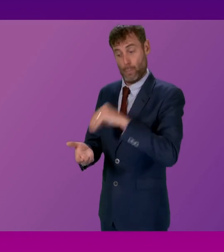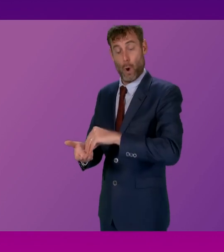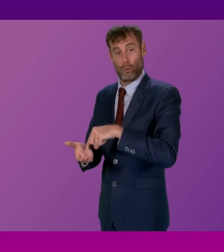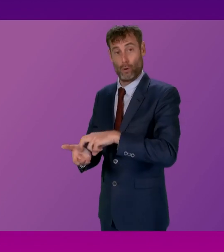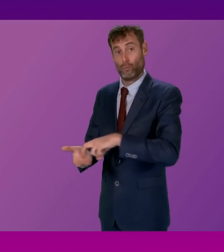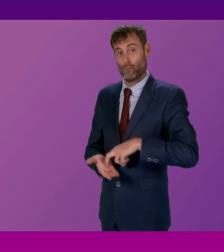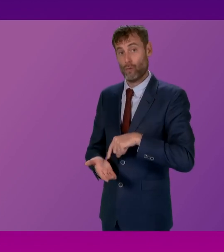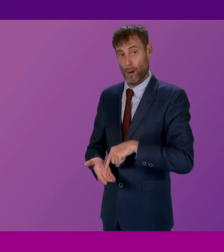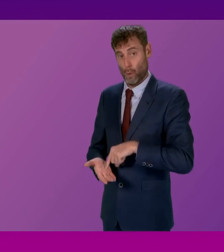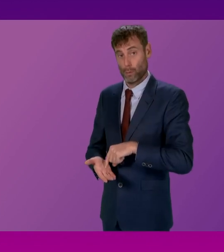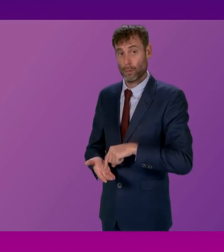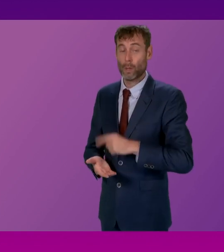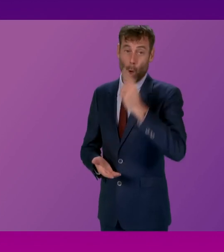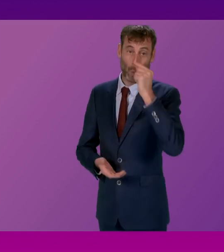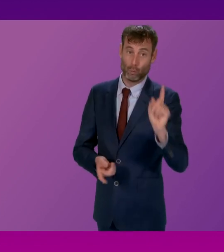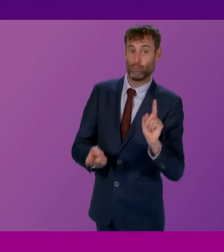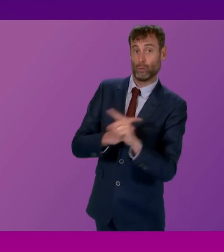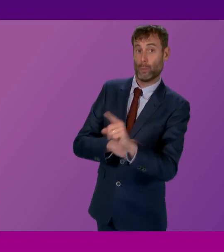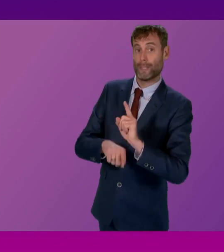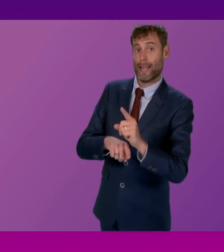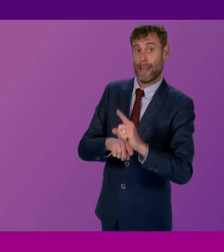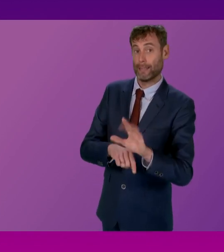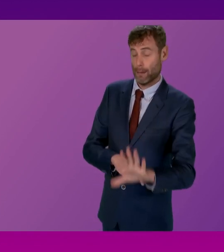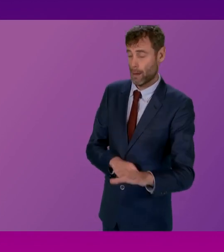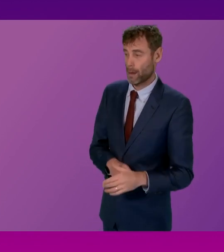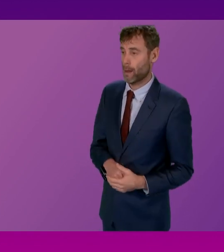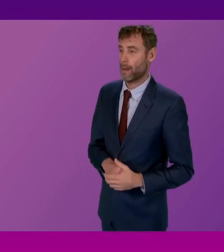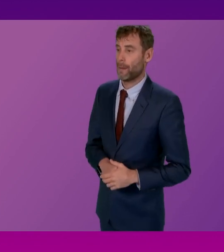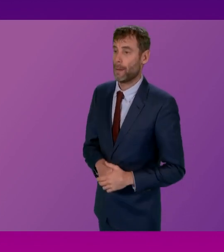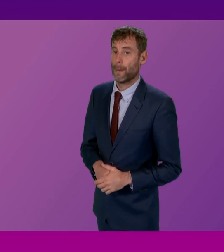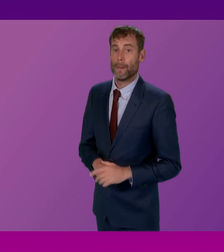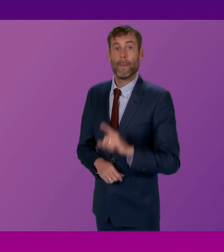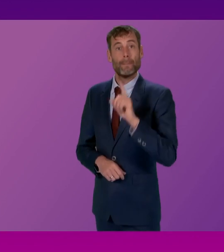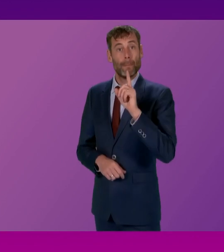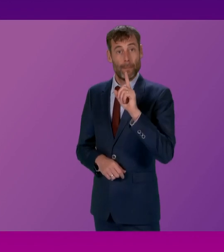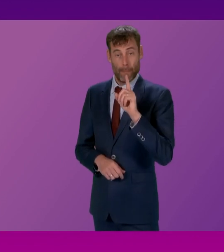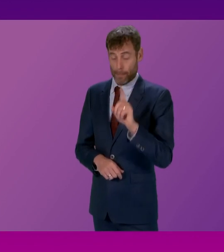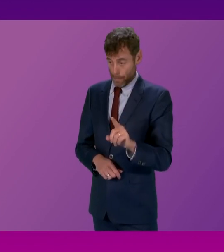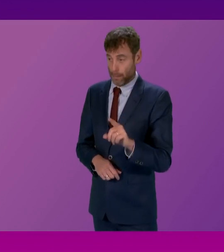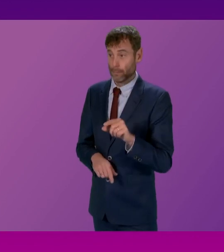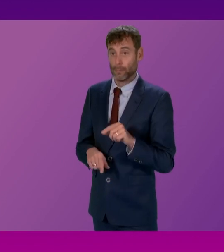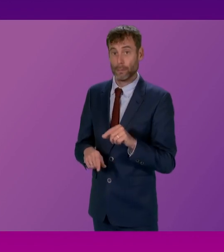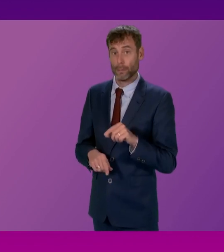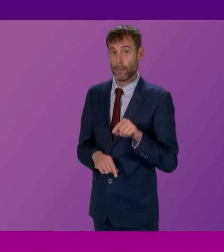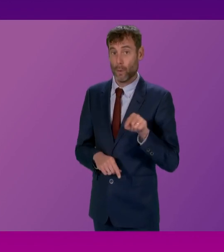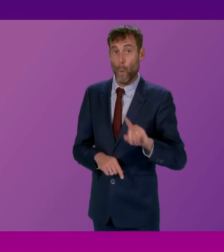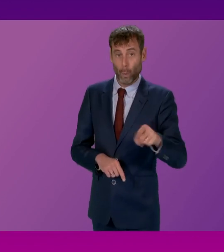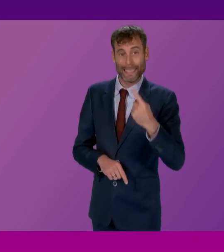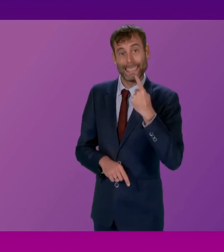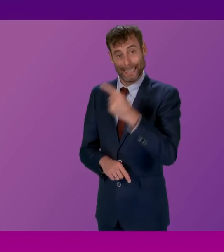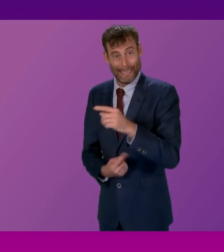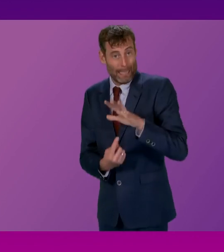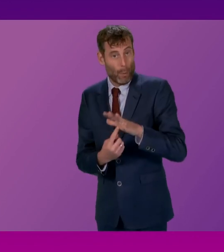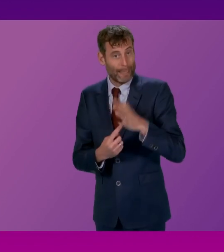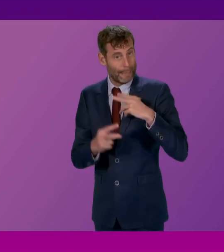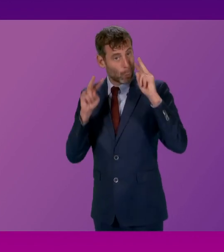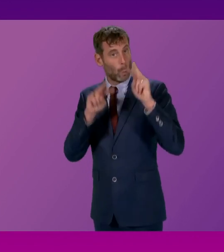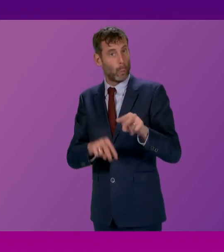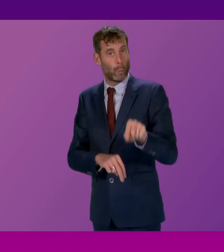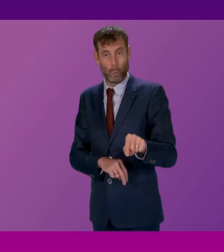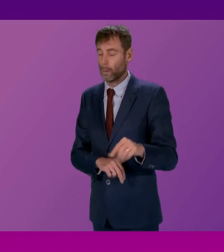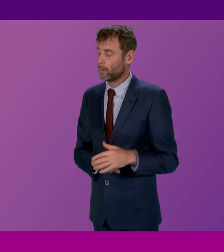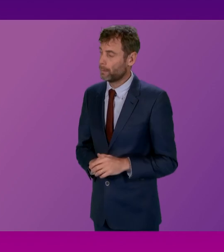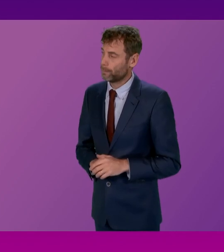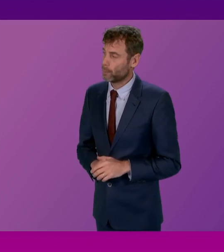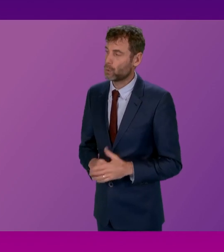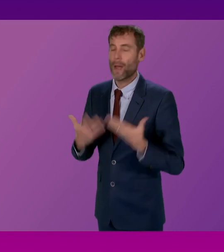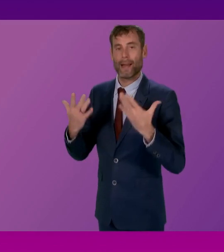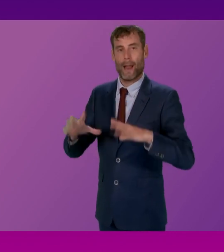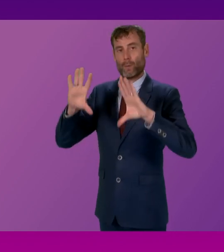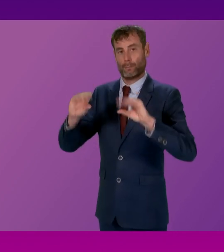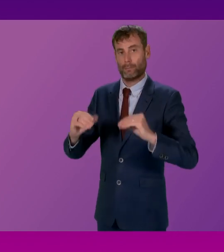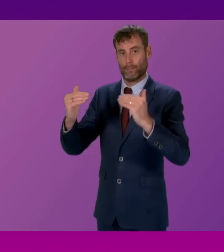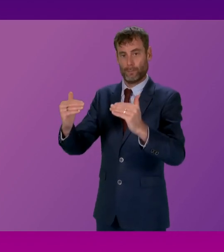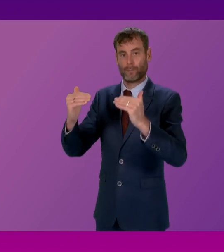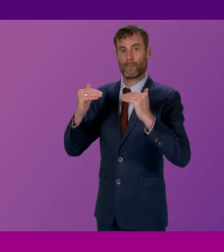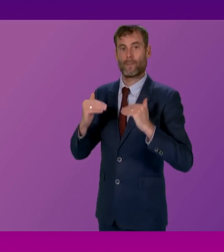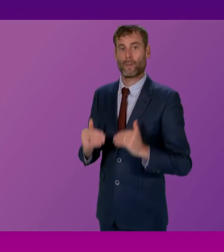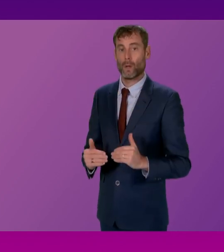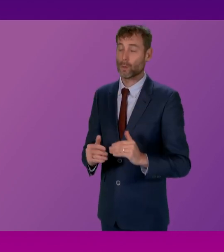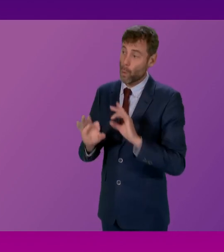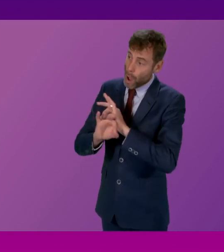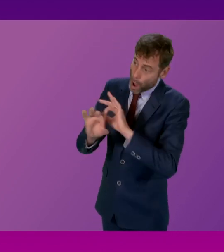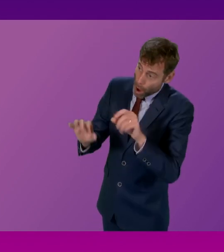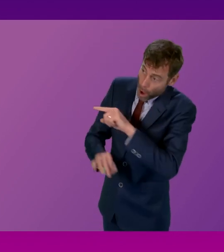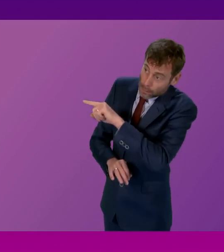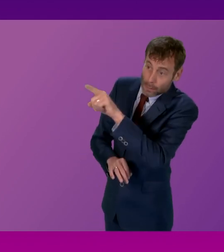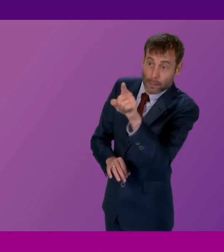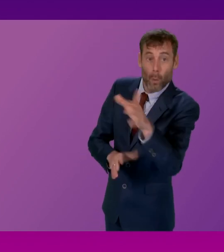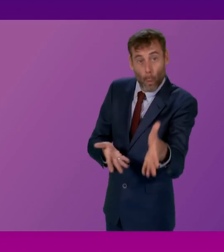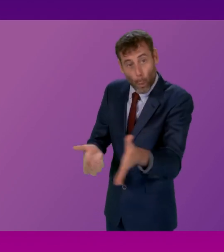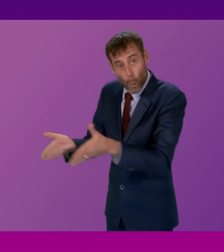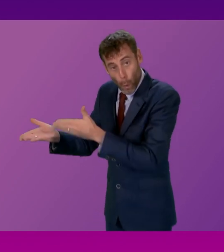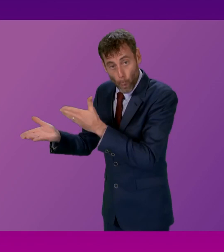However, the content of a member’s contributions are a matter for